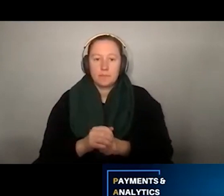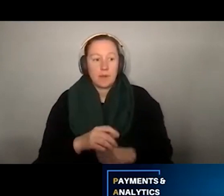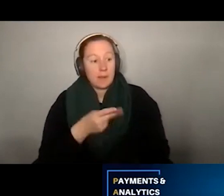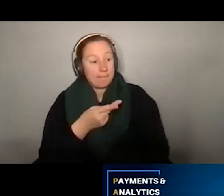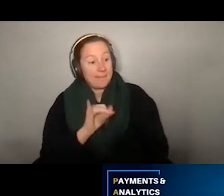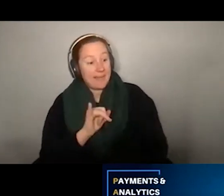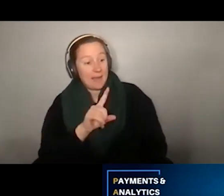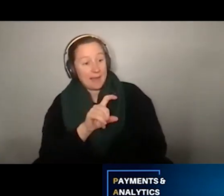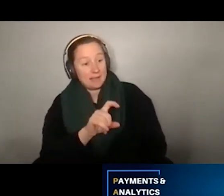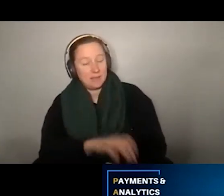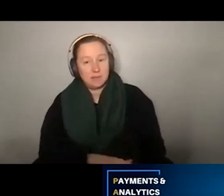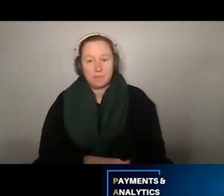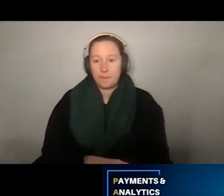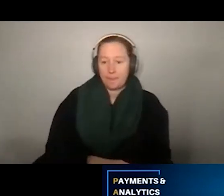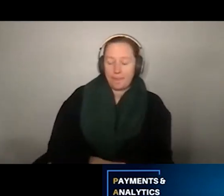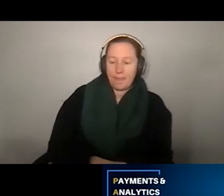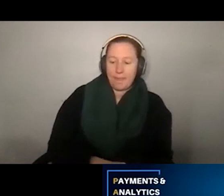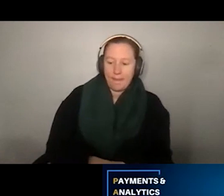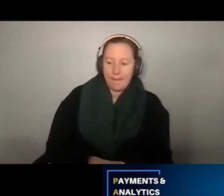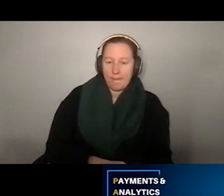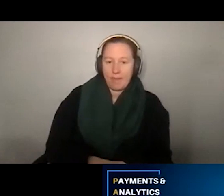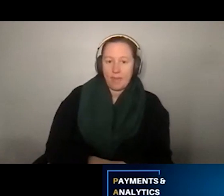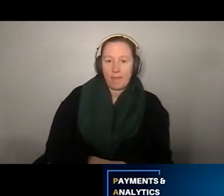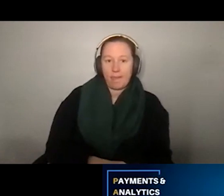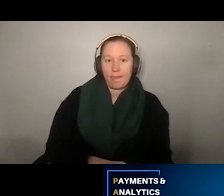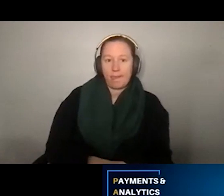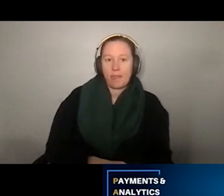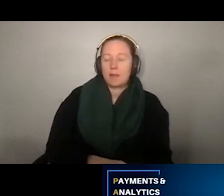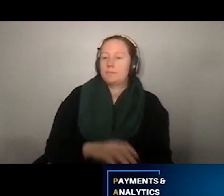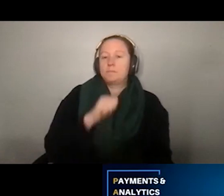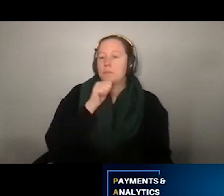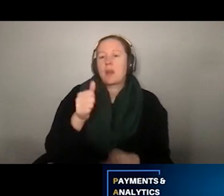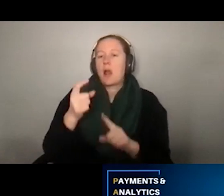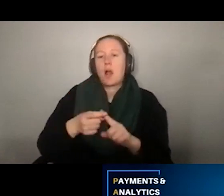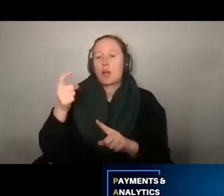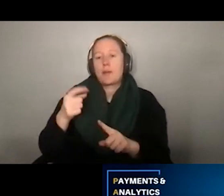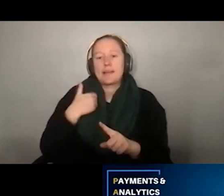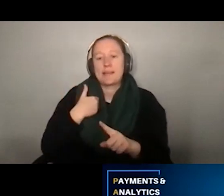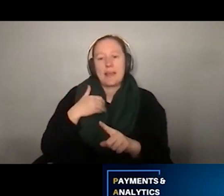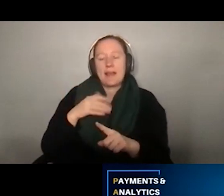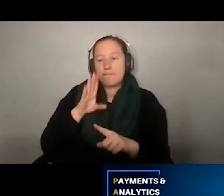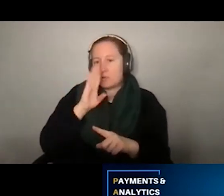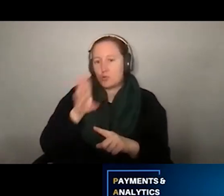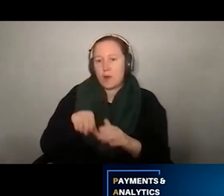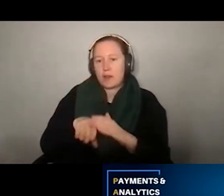Jeremy Leffler: Yes. Lucentia Davidson: PIs do not automatically have direct access to ACMS. They would need to be